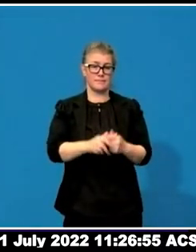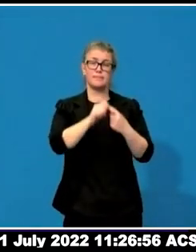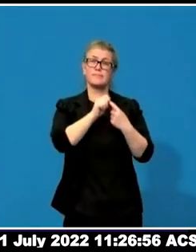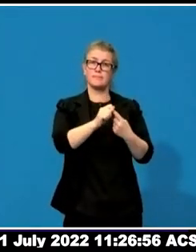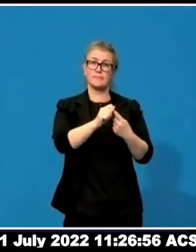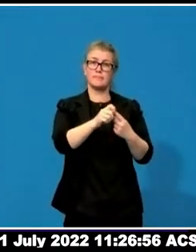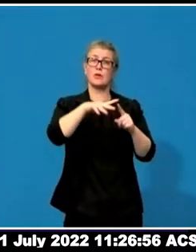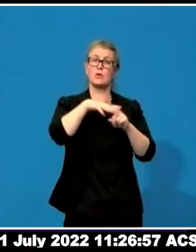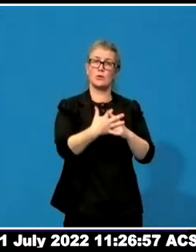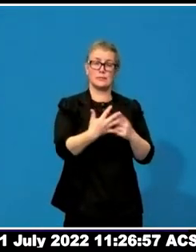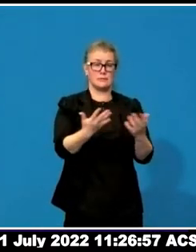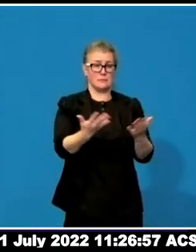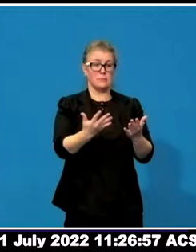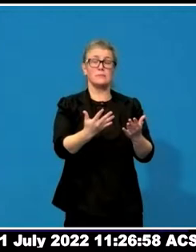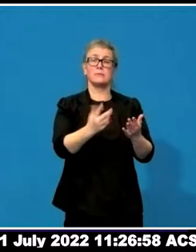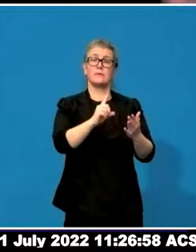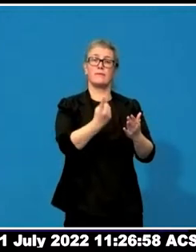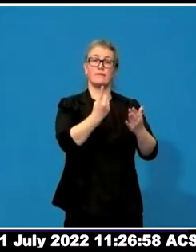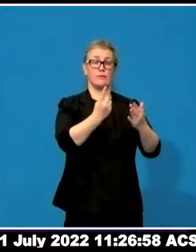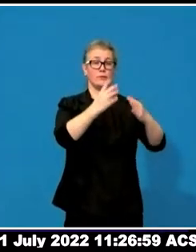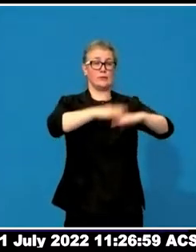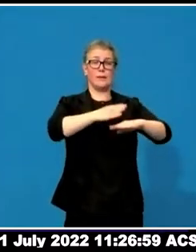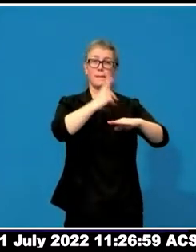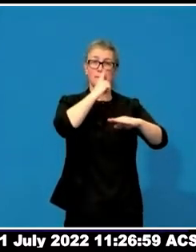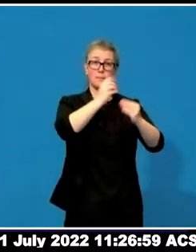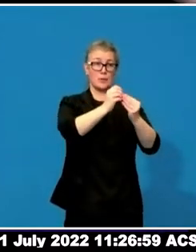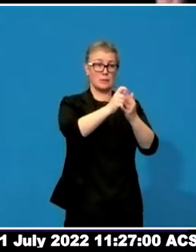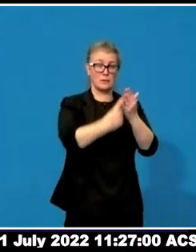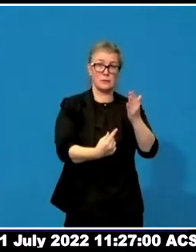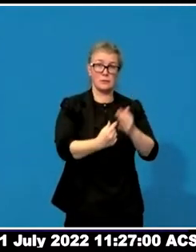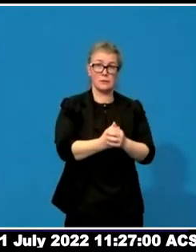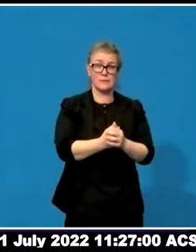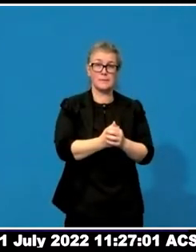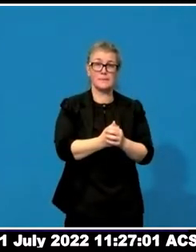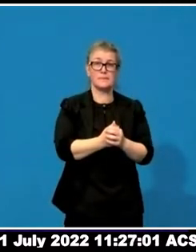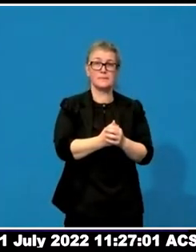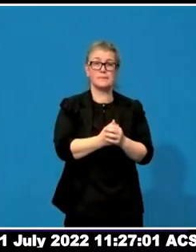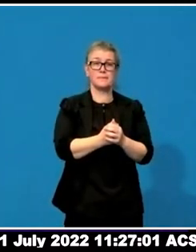remote communities. And that will include such matters as social and economic